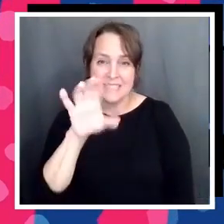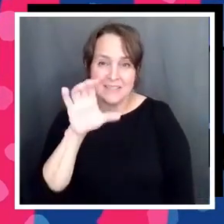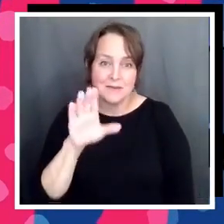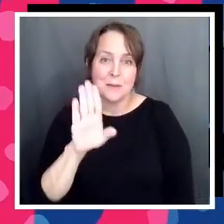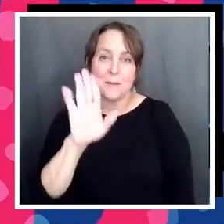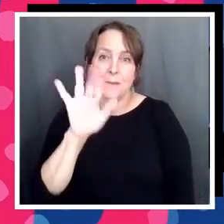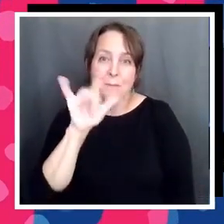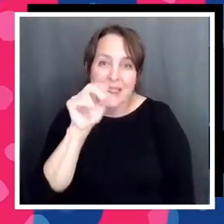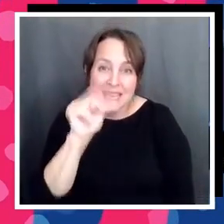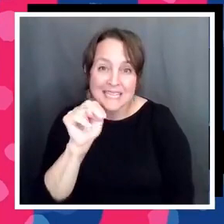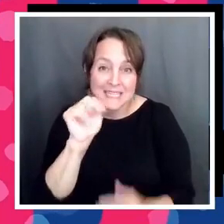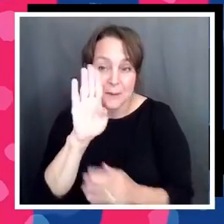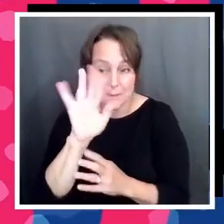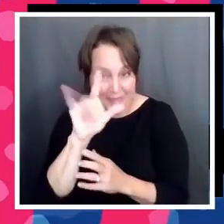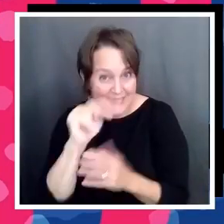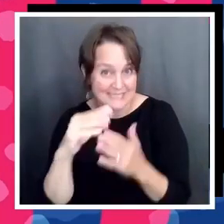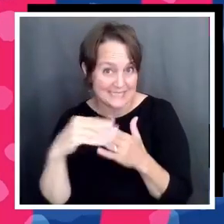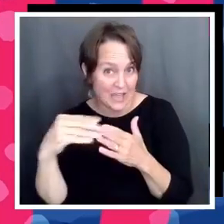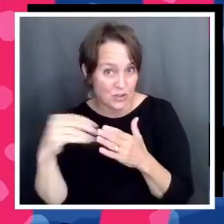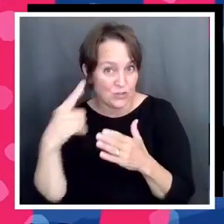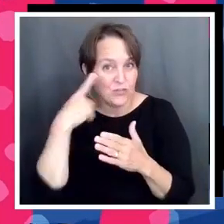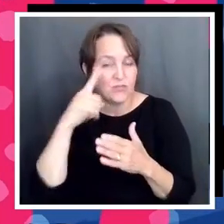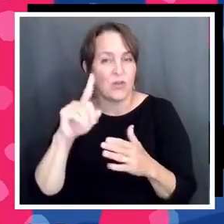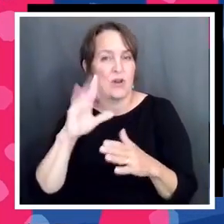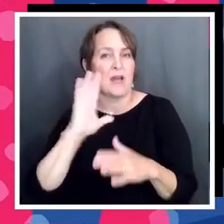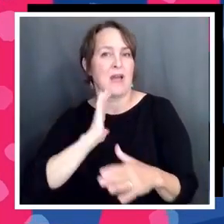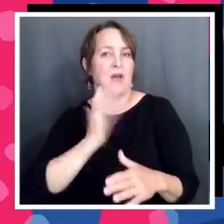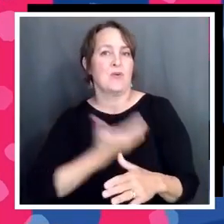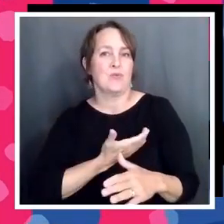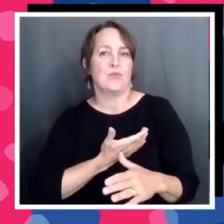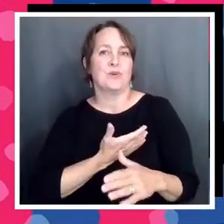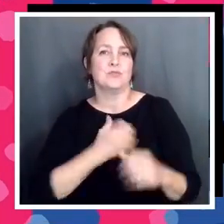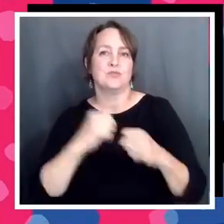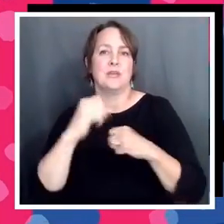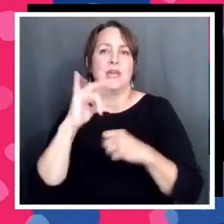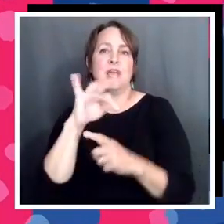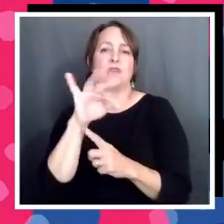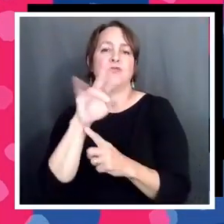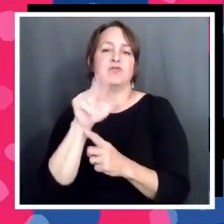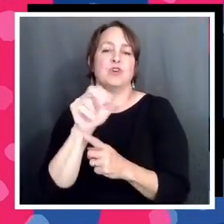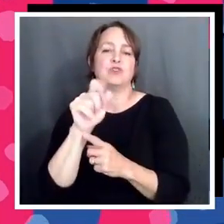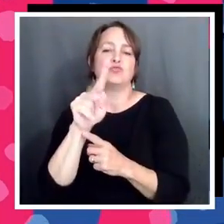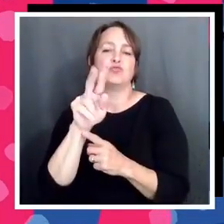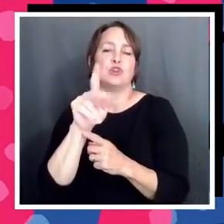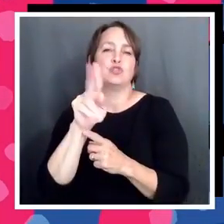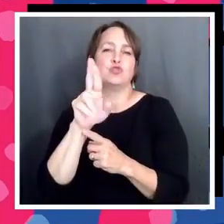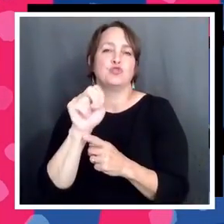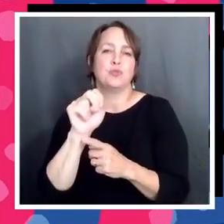ECONOMIC RECOVERY. THAT IS WHY I HAVE BEEN